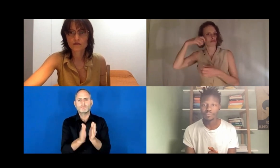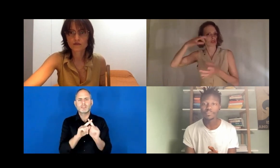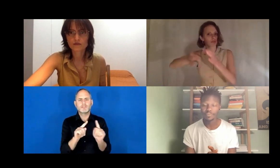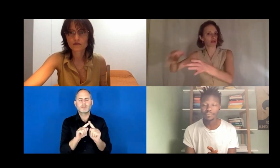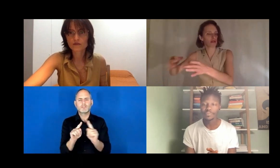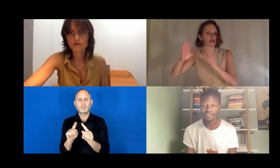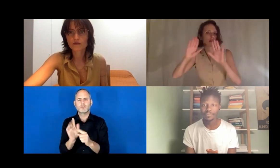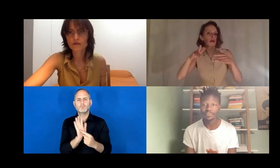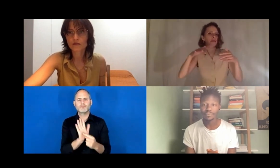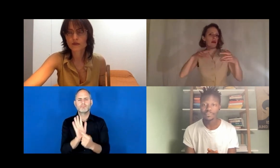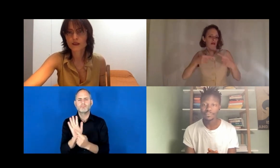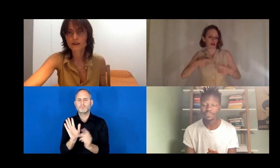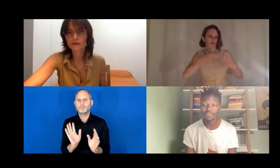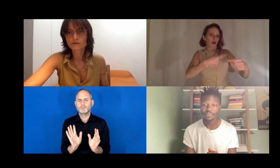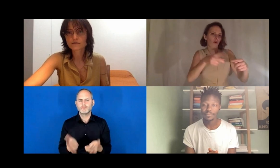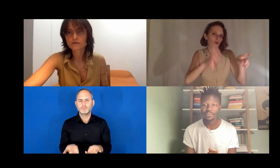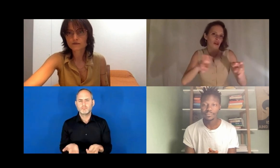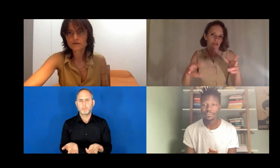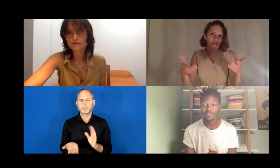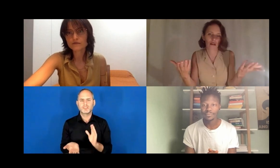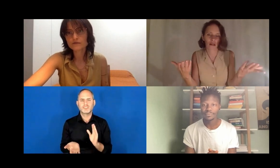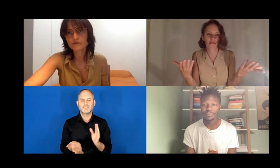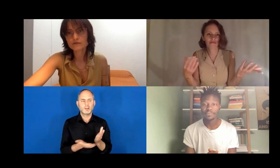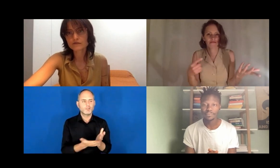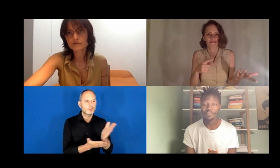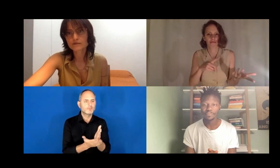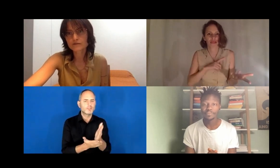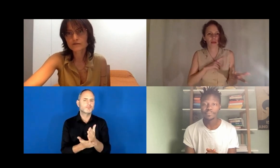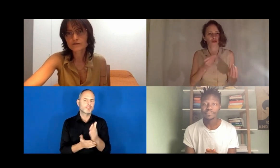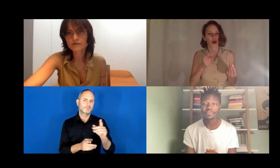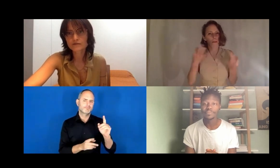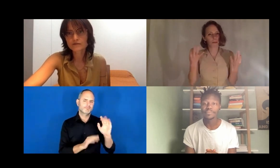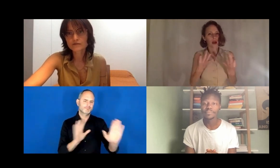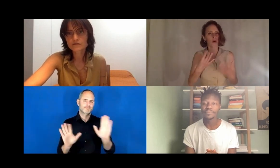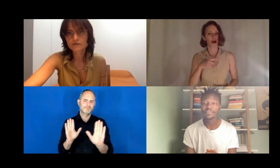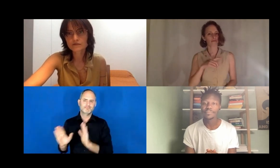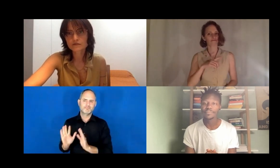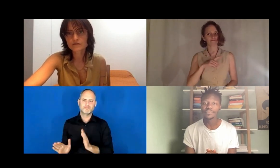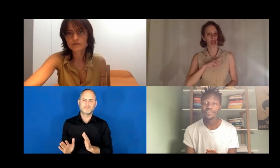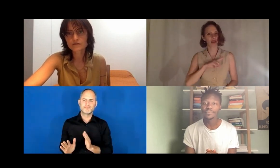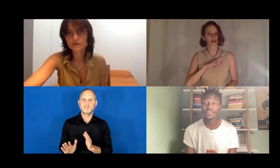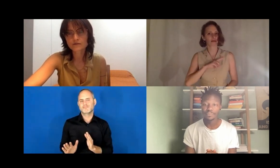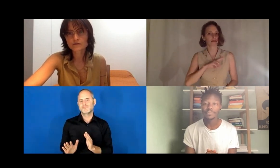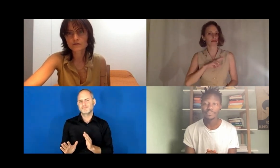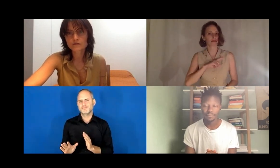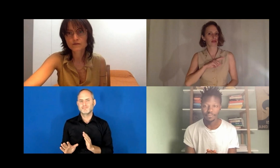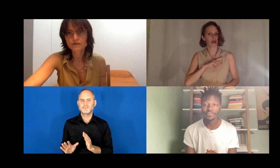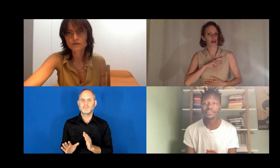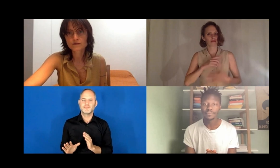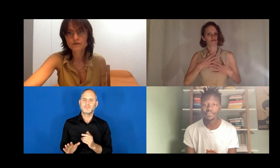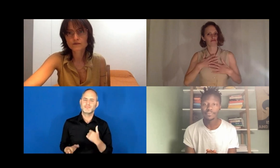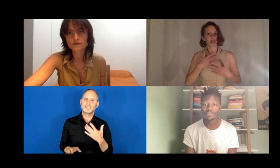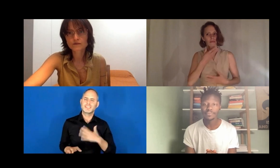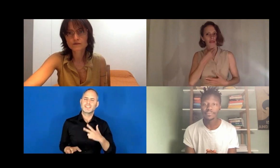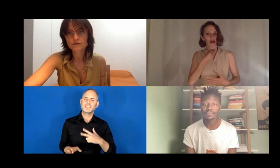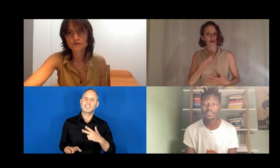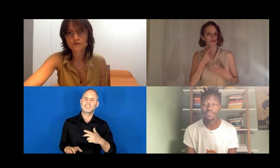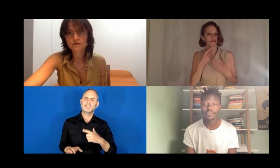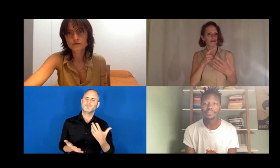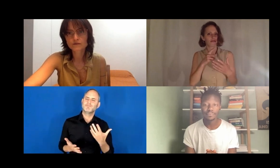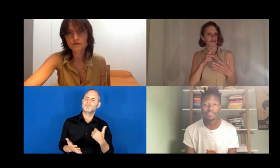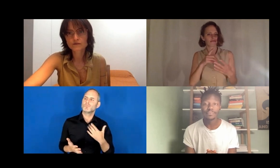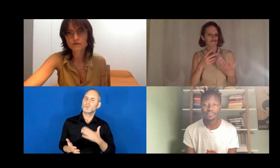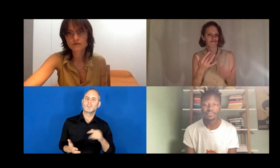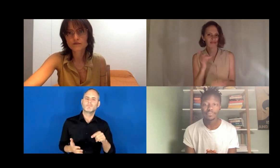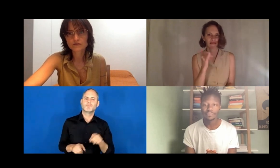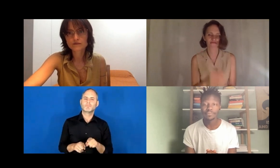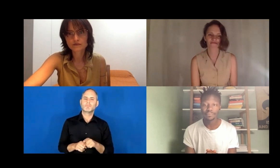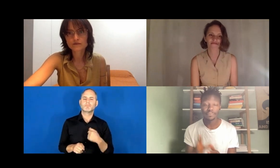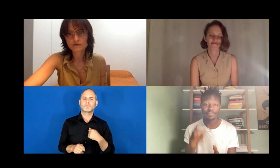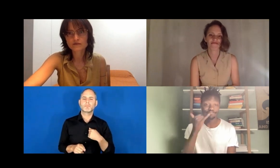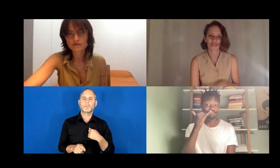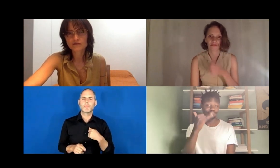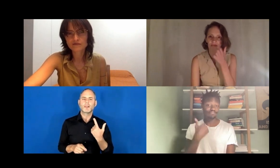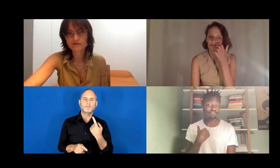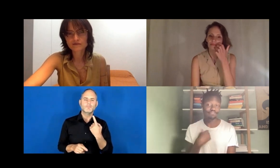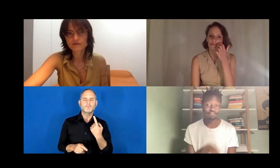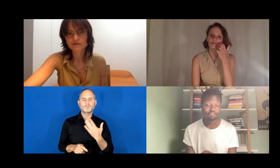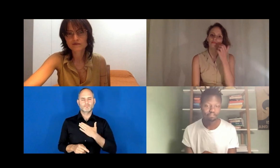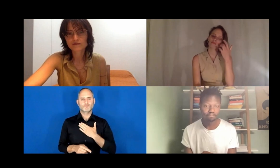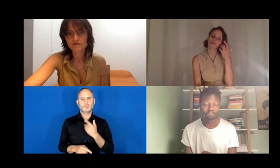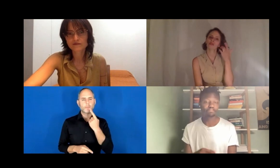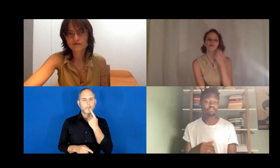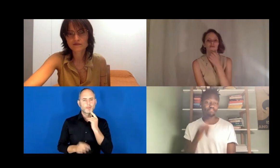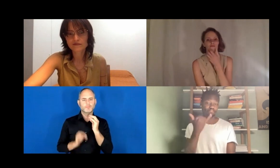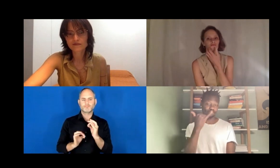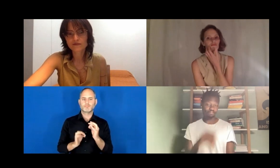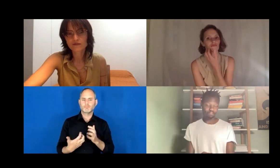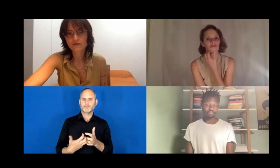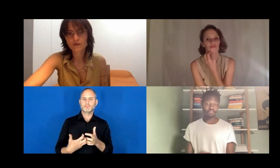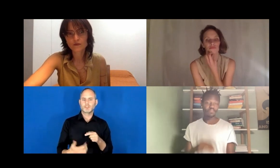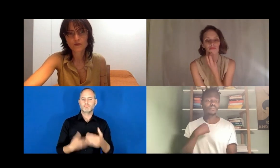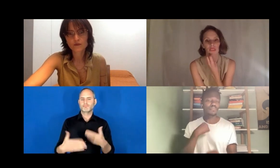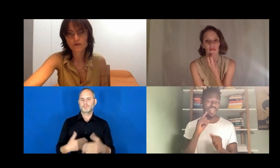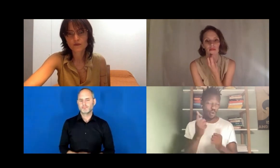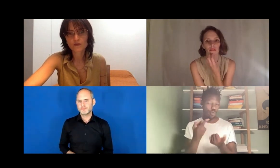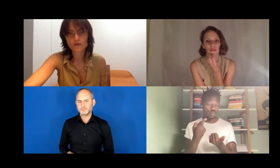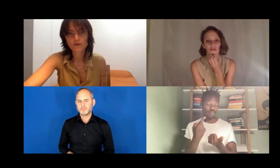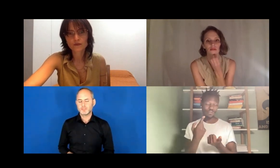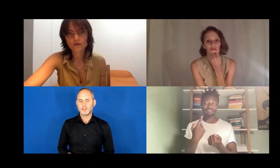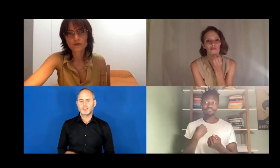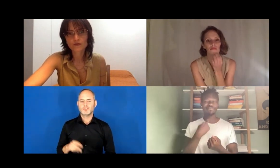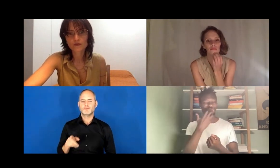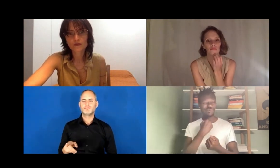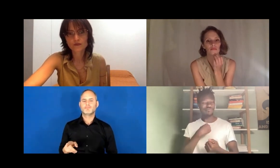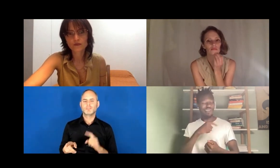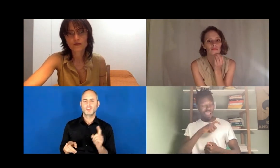So I have been involved with art forms and pieces in different genres, like acting as an actress in mixed teams.